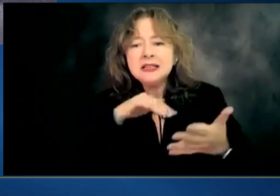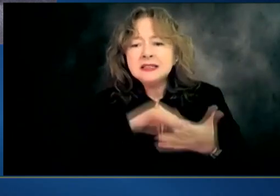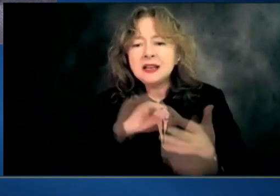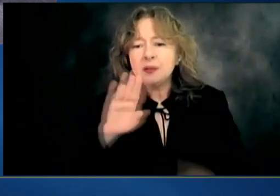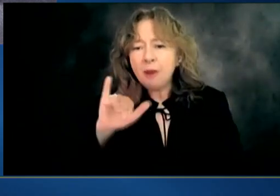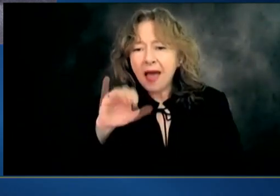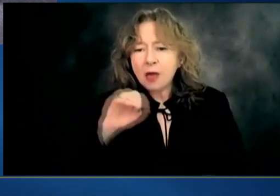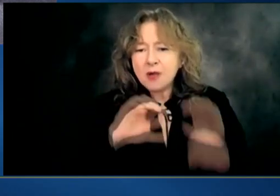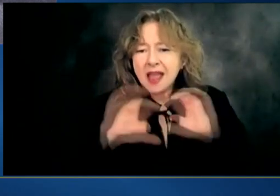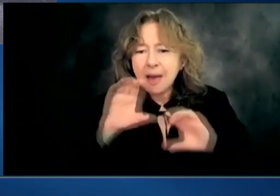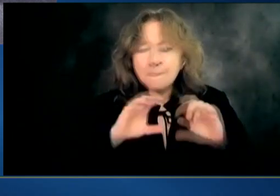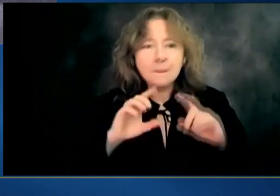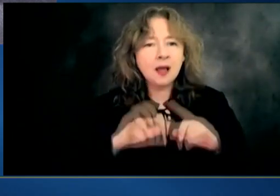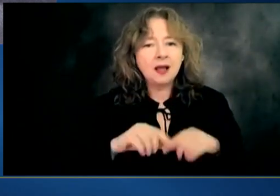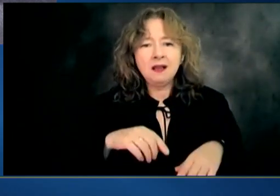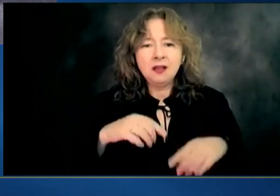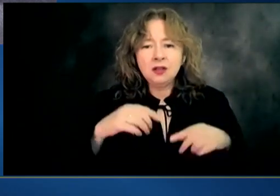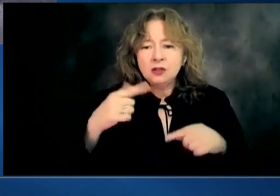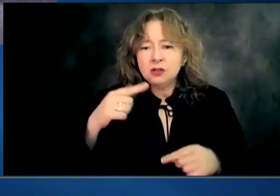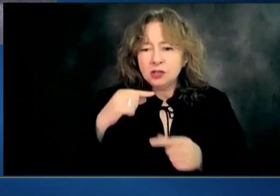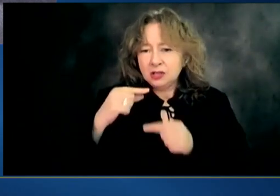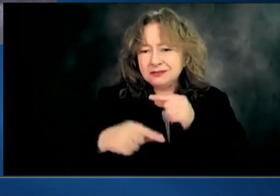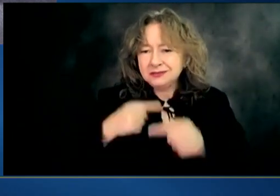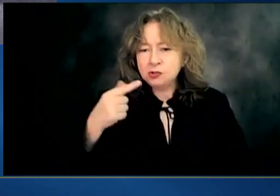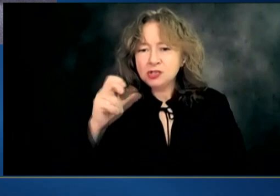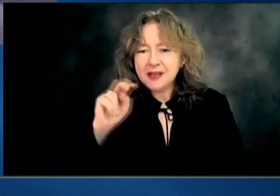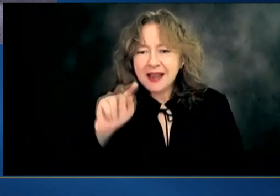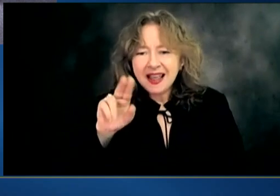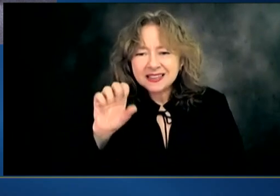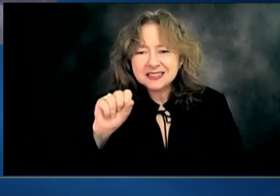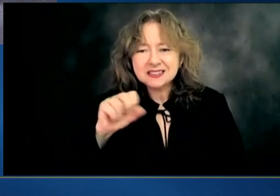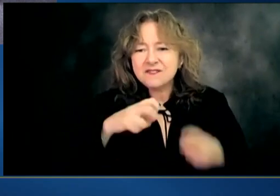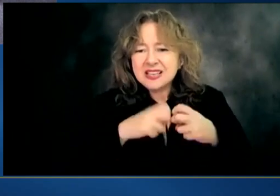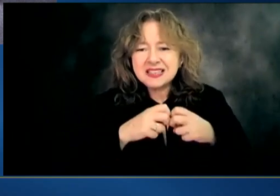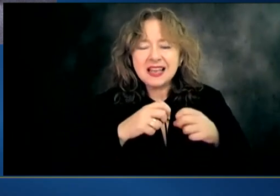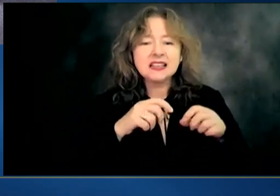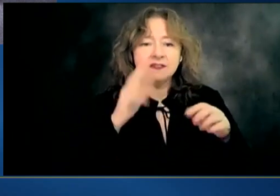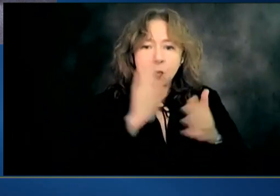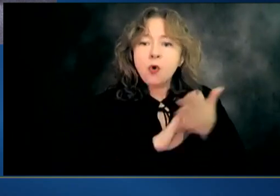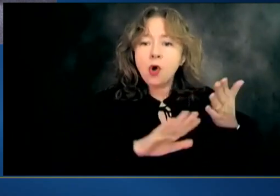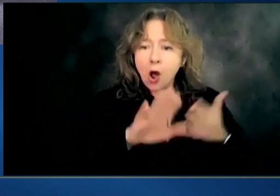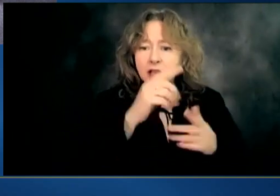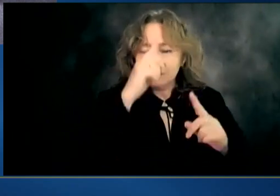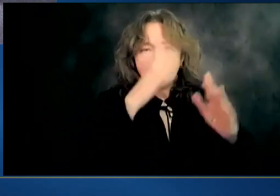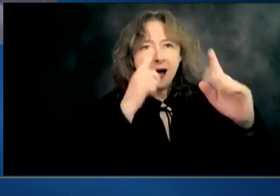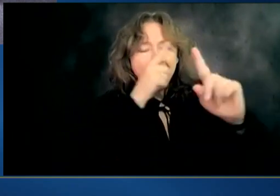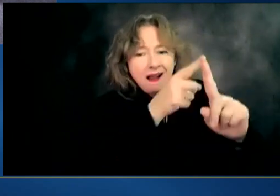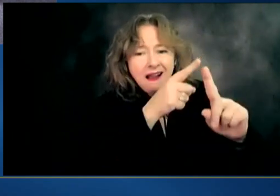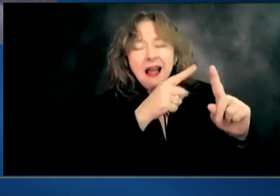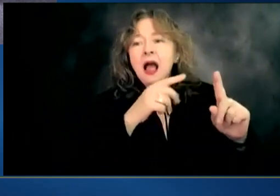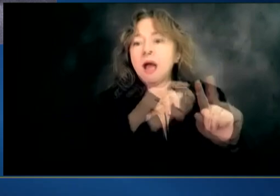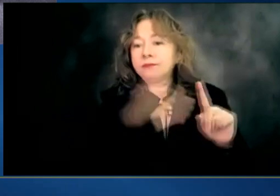and all those other courses you have to take, it was an extreme challenge. I was fortunate that I